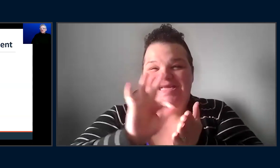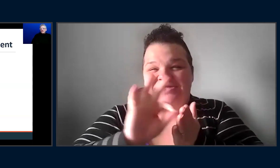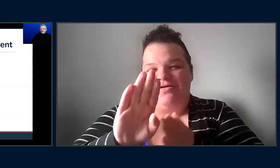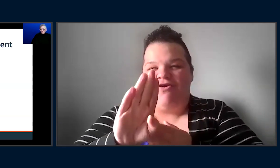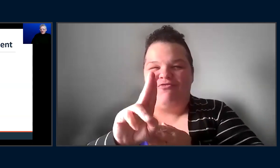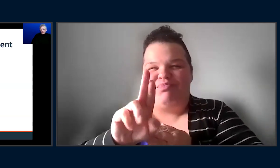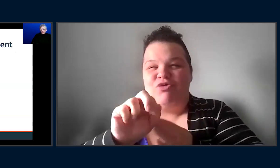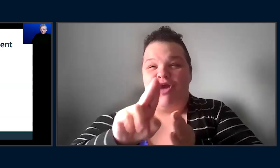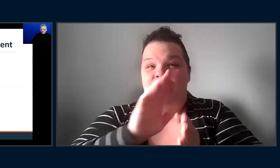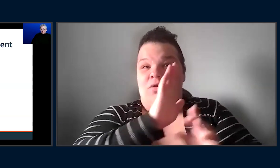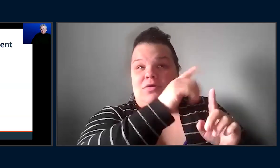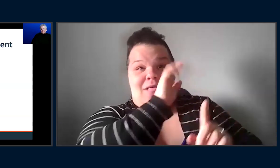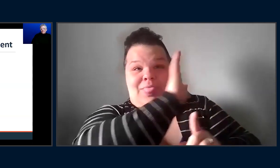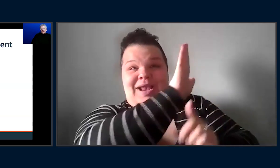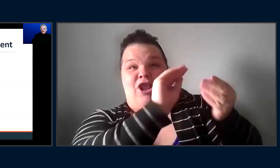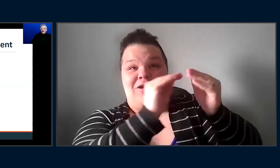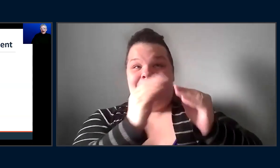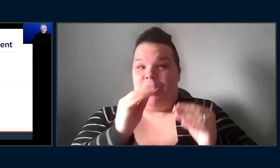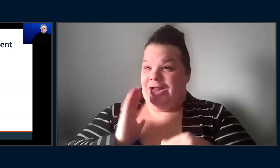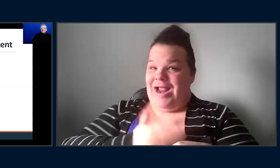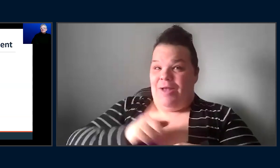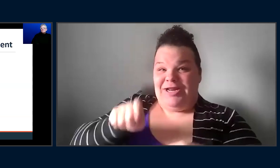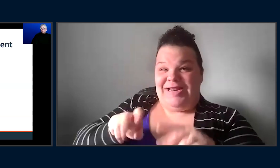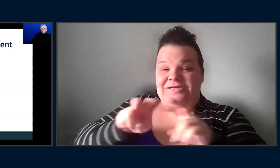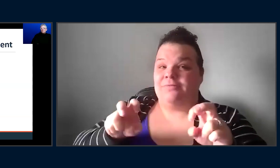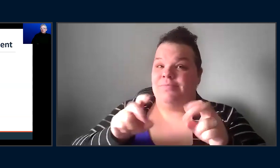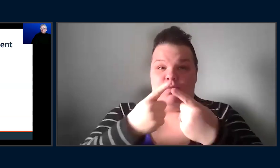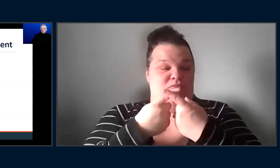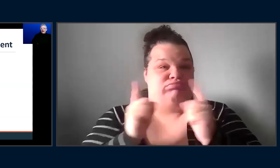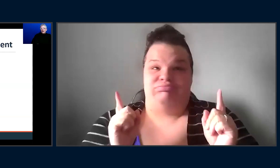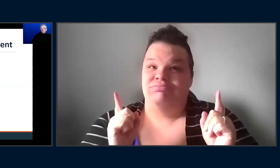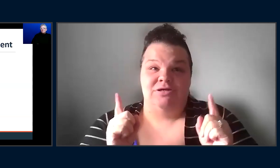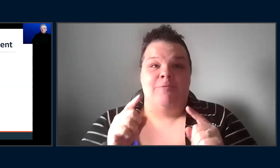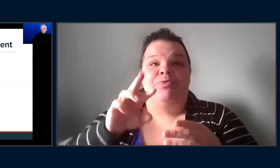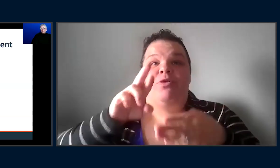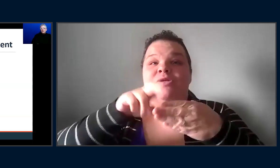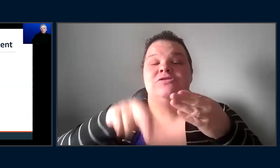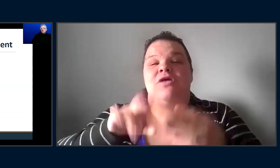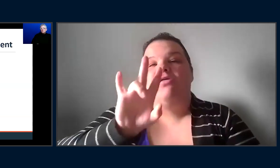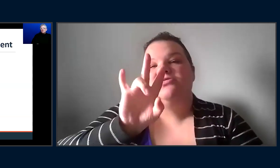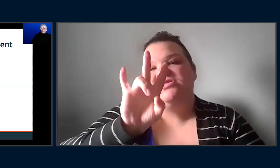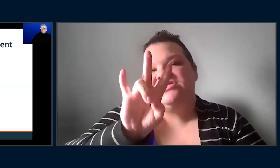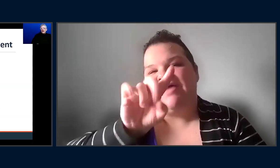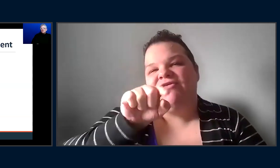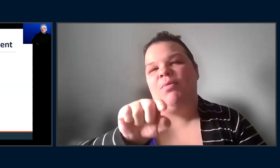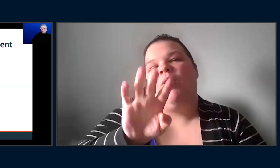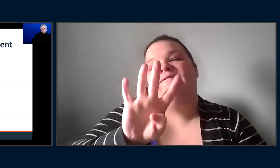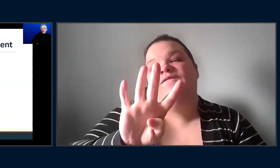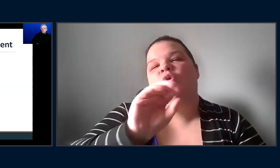We beat the numbers in the census. The Census Bureau numbers, were a little bit